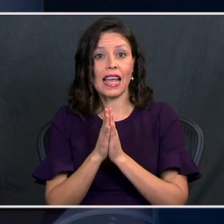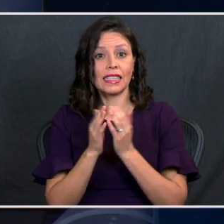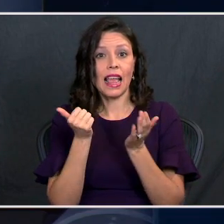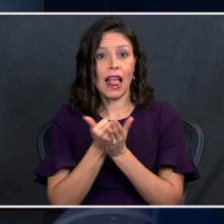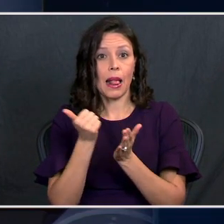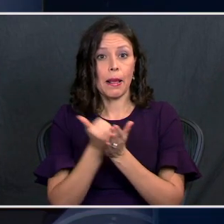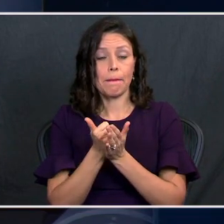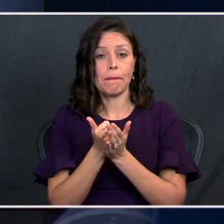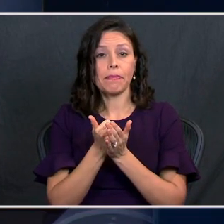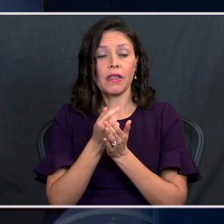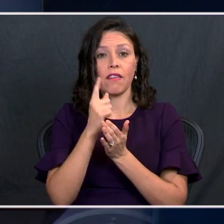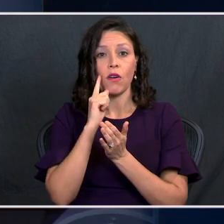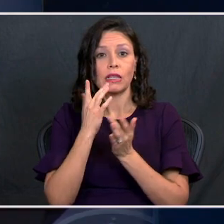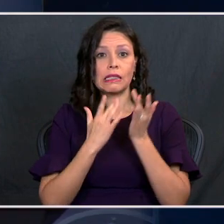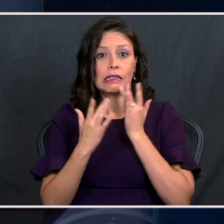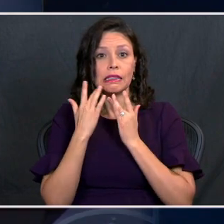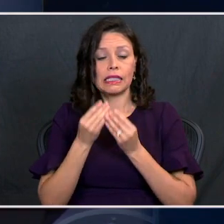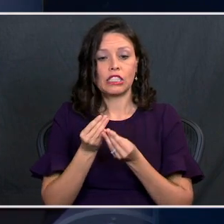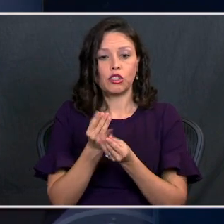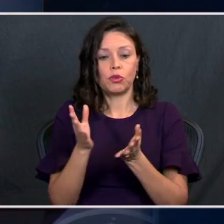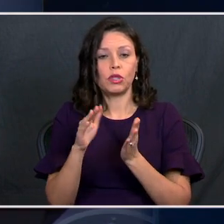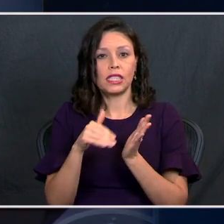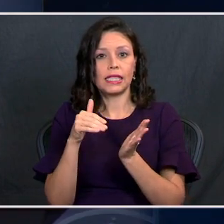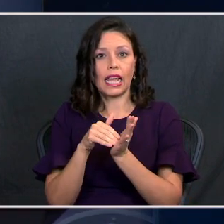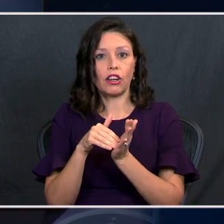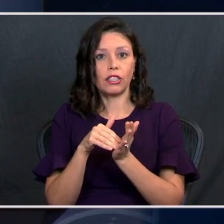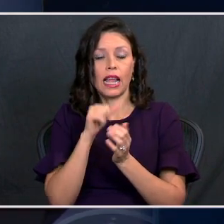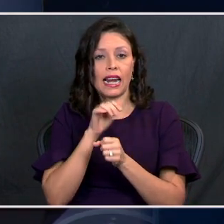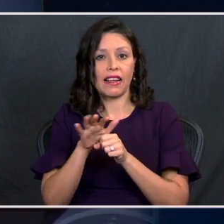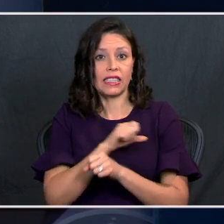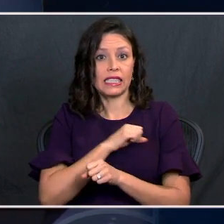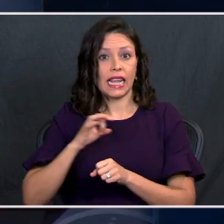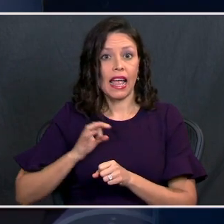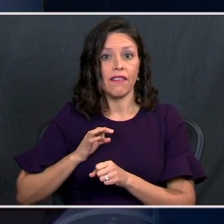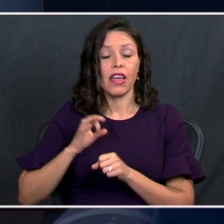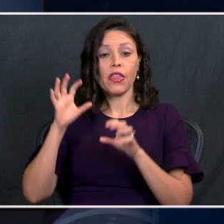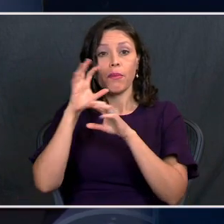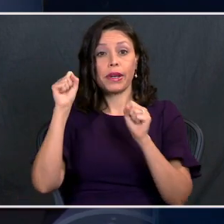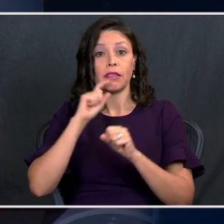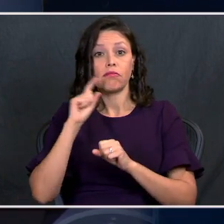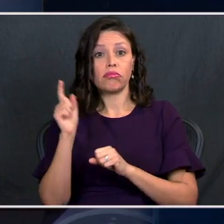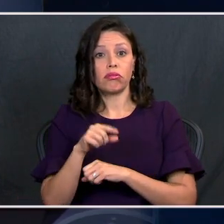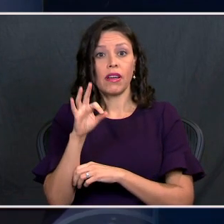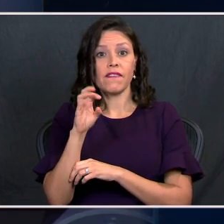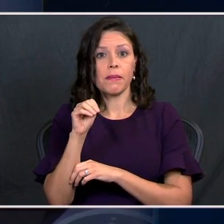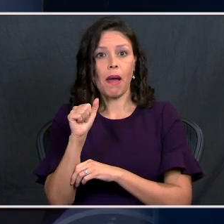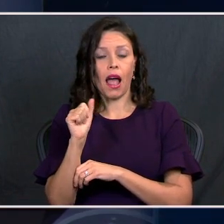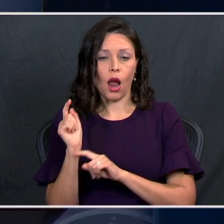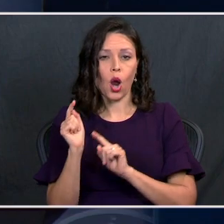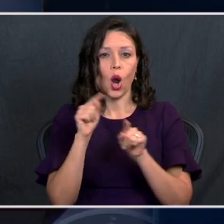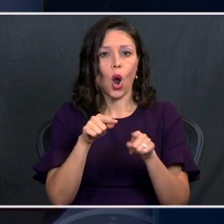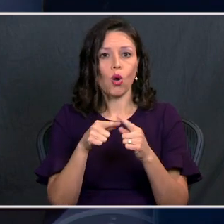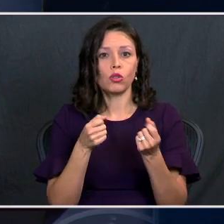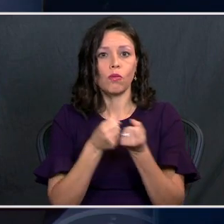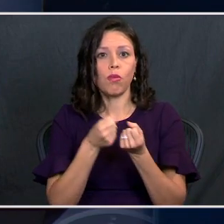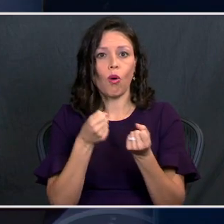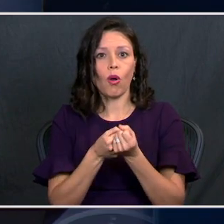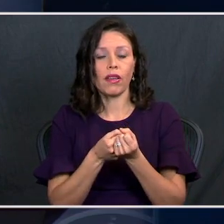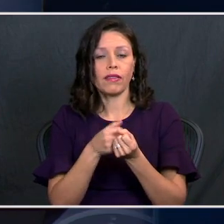at an understaffed vaccine distribution center. At the President's direction, FEMA was deployed to help support the vaccination site.